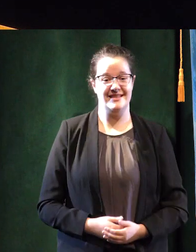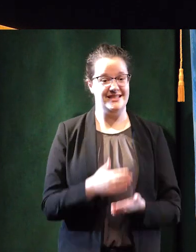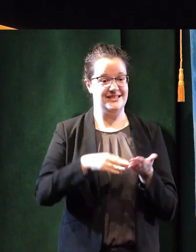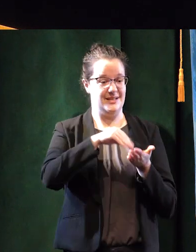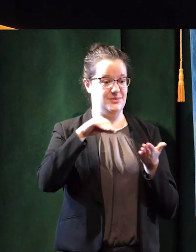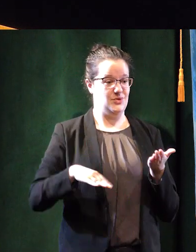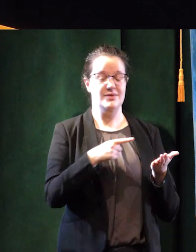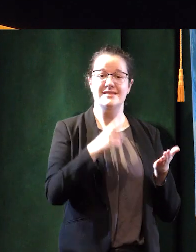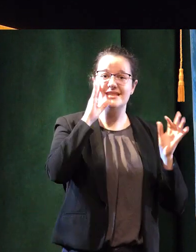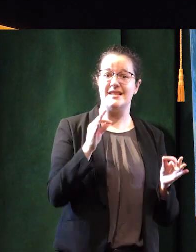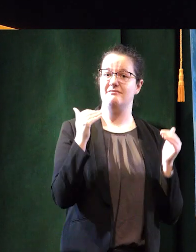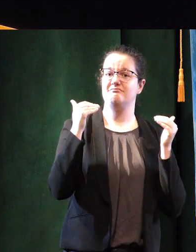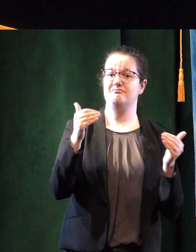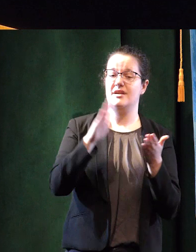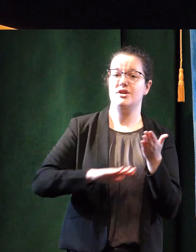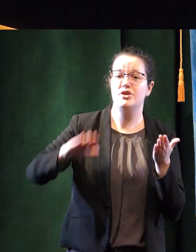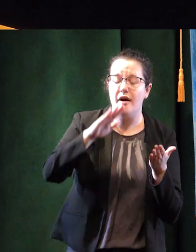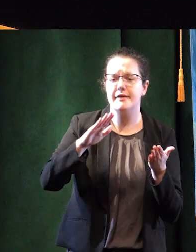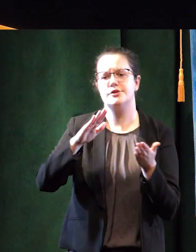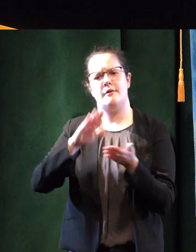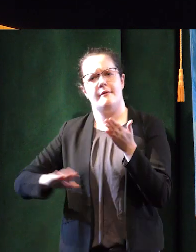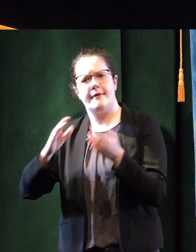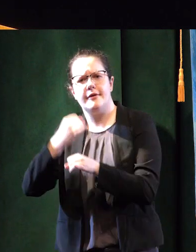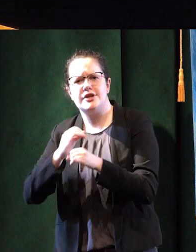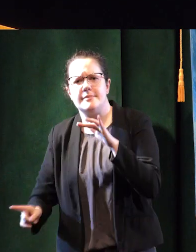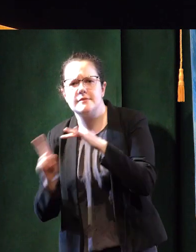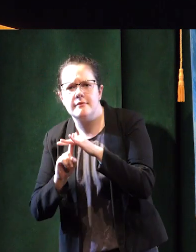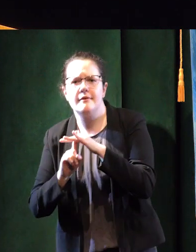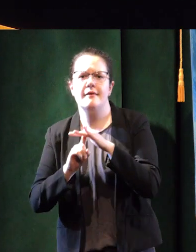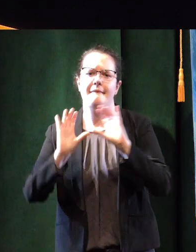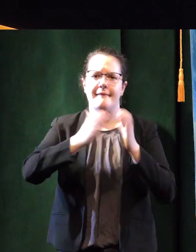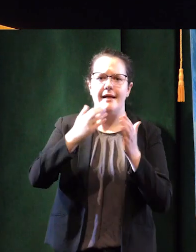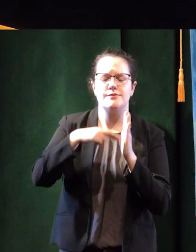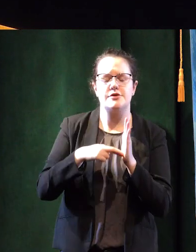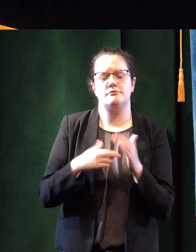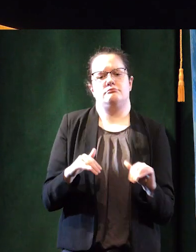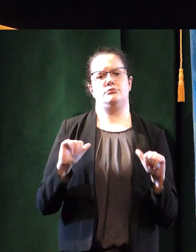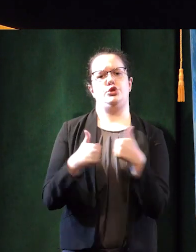walk on a college campus register for a class was a huge challenge one cannot